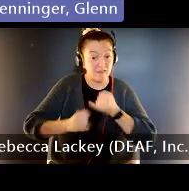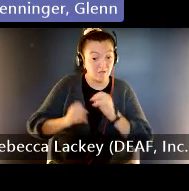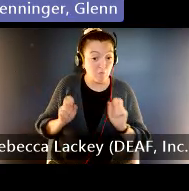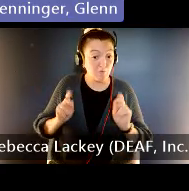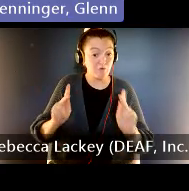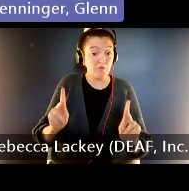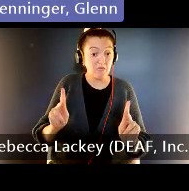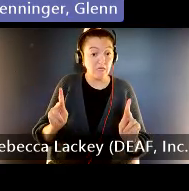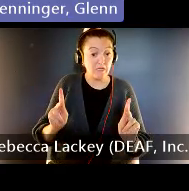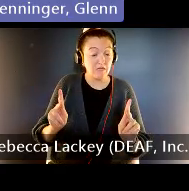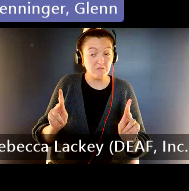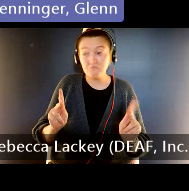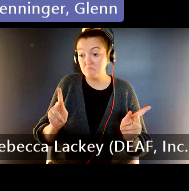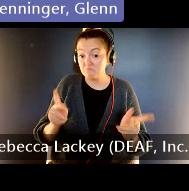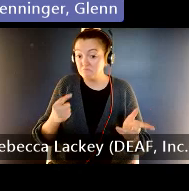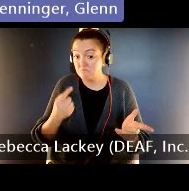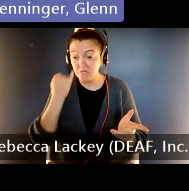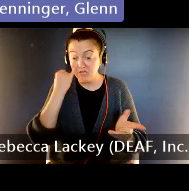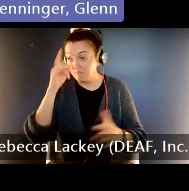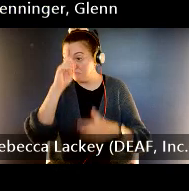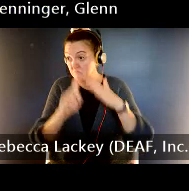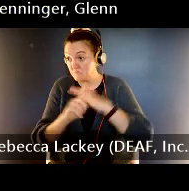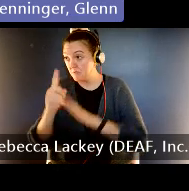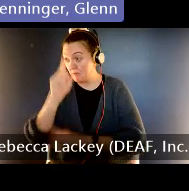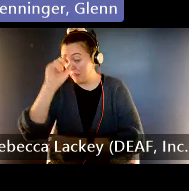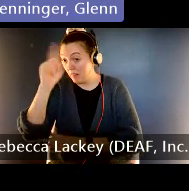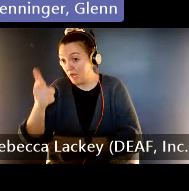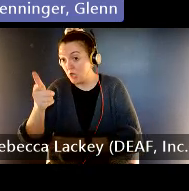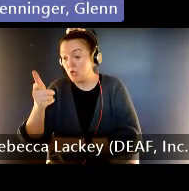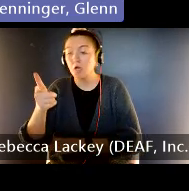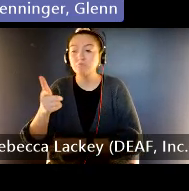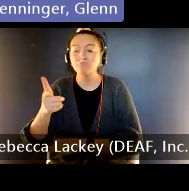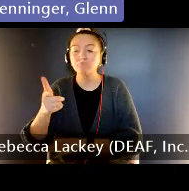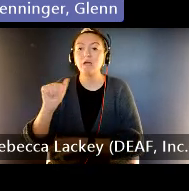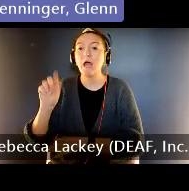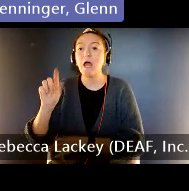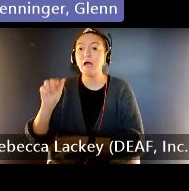Like I said, if you think of something later, you have Adam's contact information.